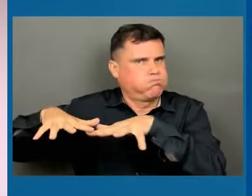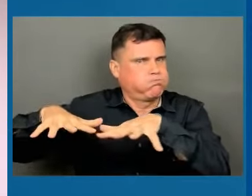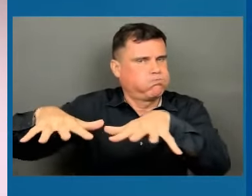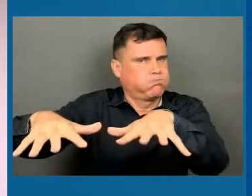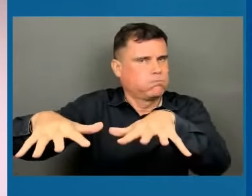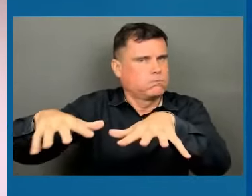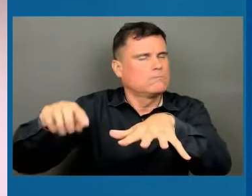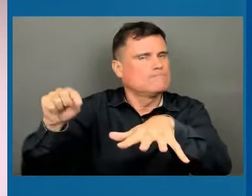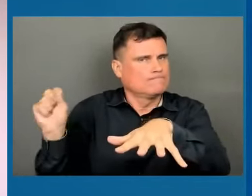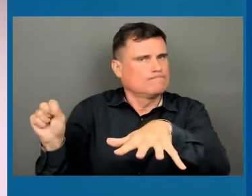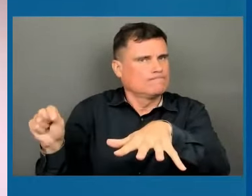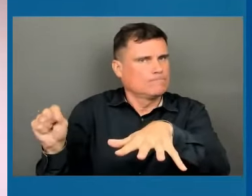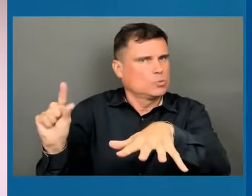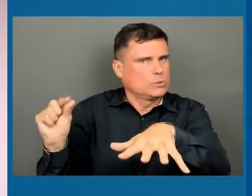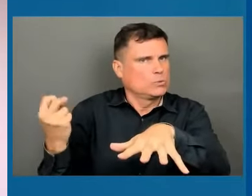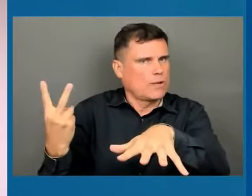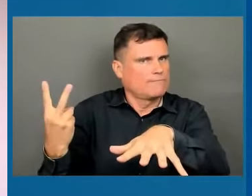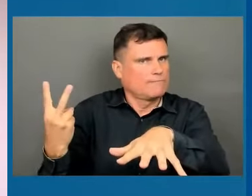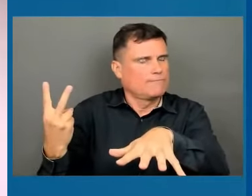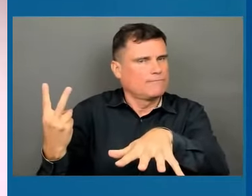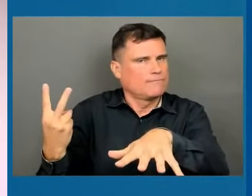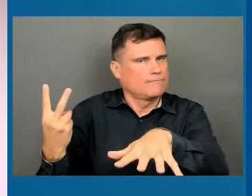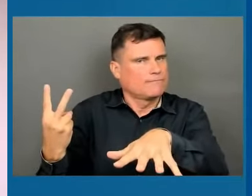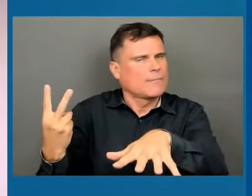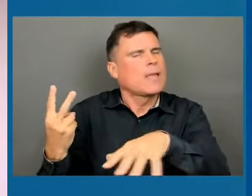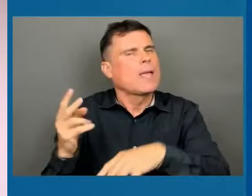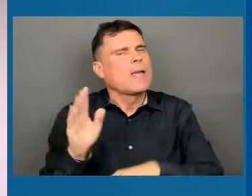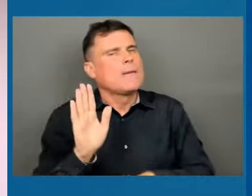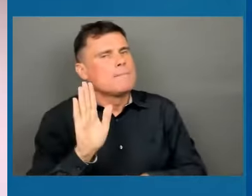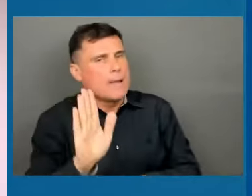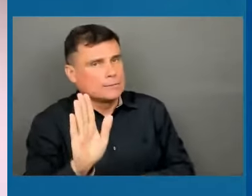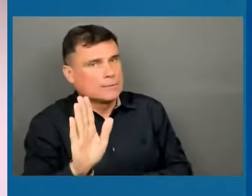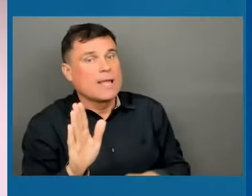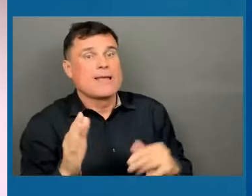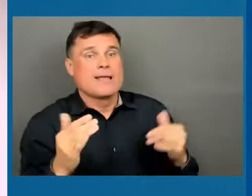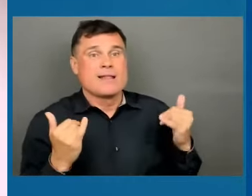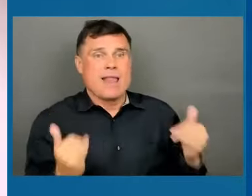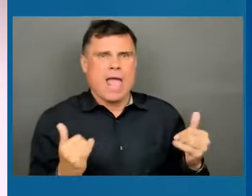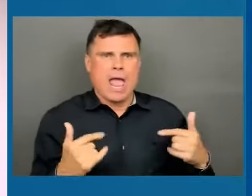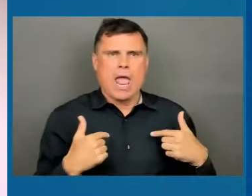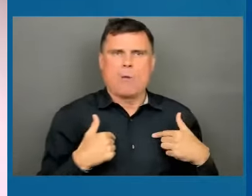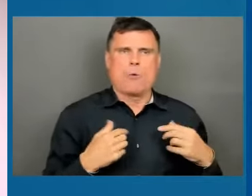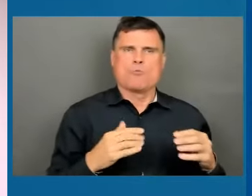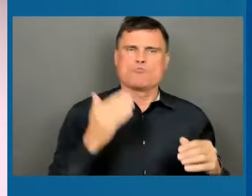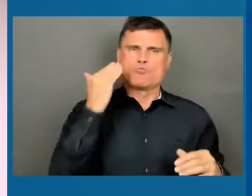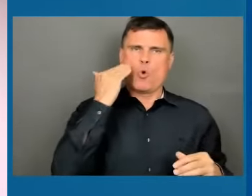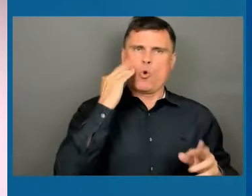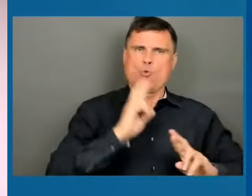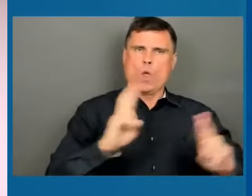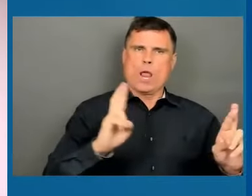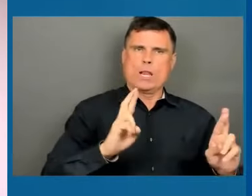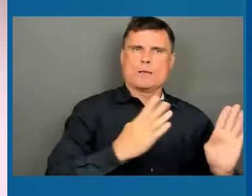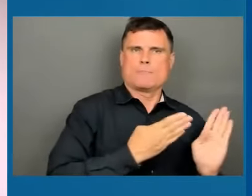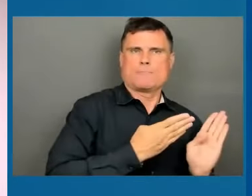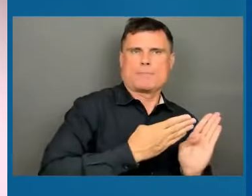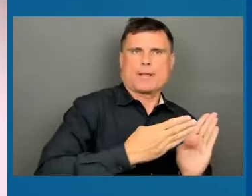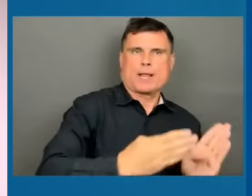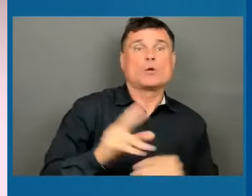atmospheric river flooding. WBut we have areas that are exposed and that risk, so trying